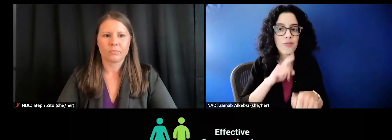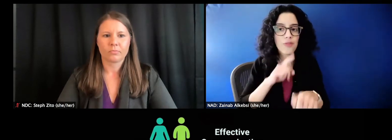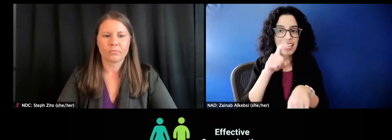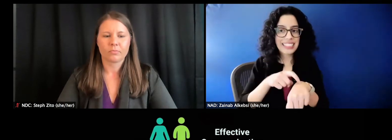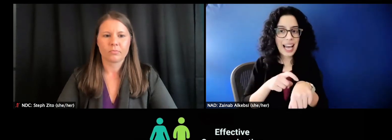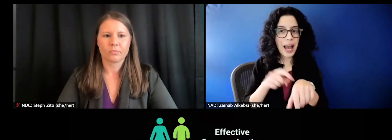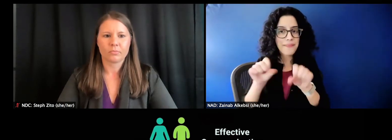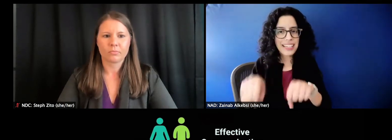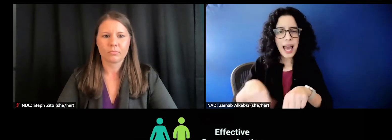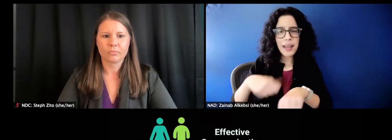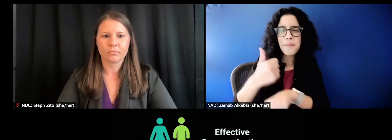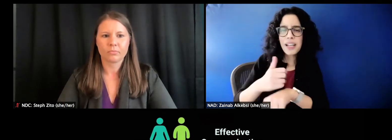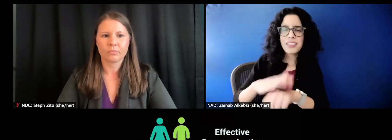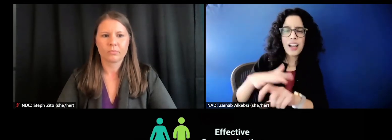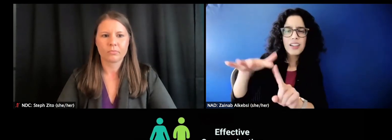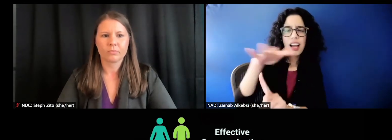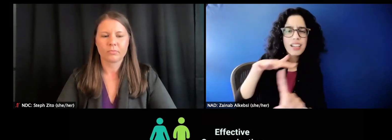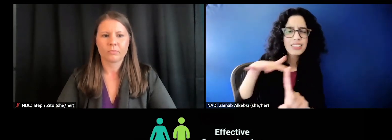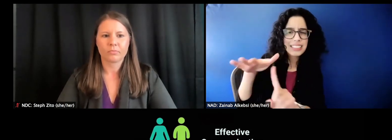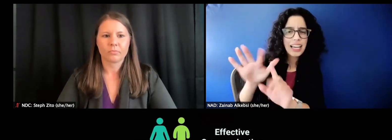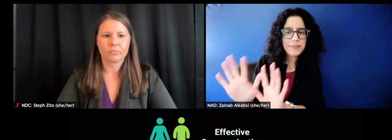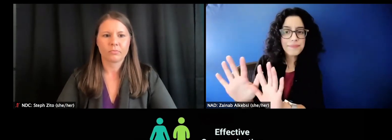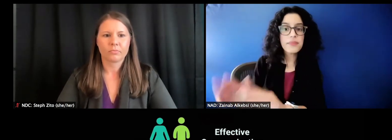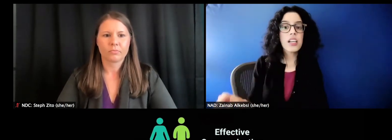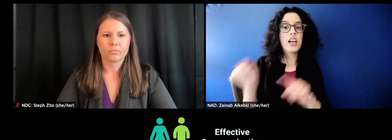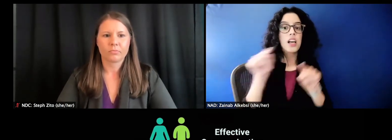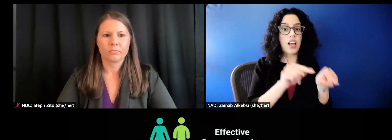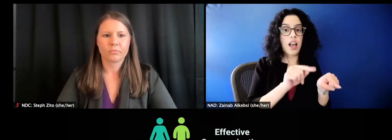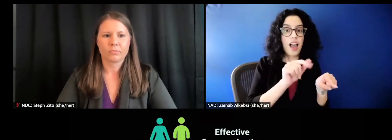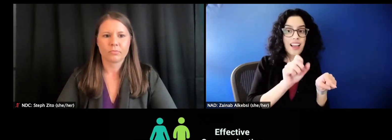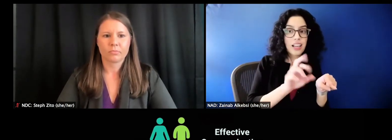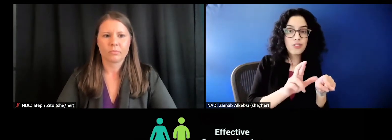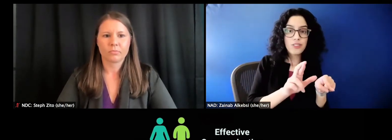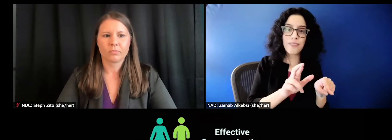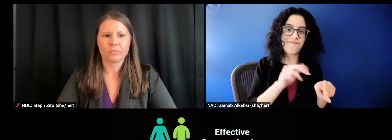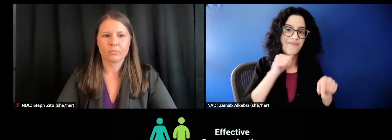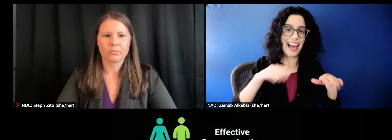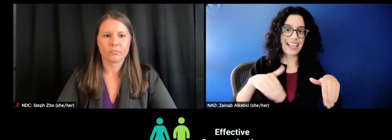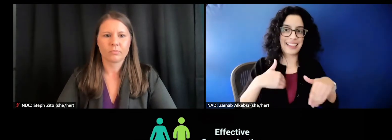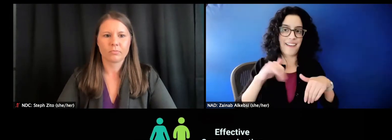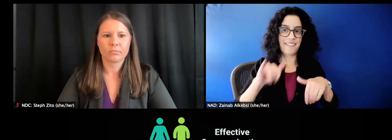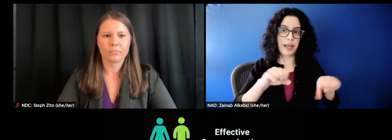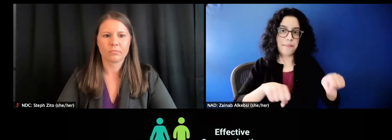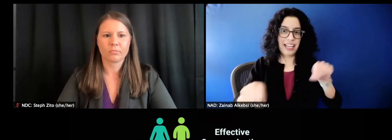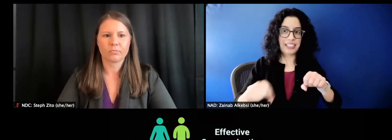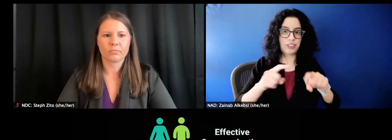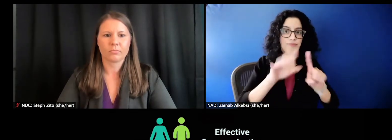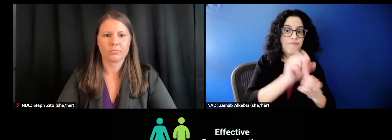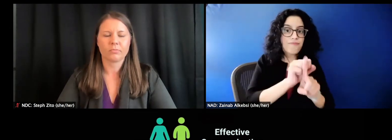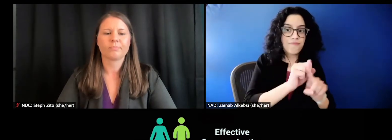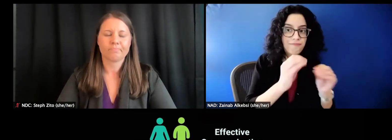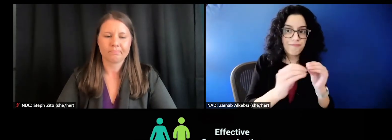in realtime based on context while ASR does not yet have that ability.